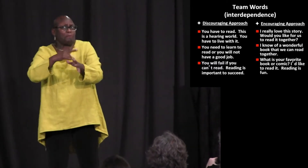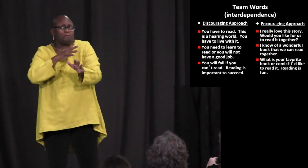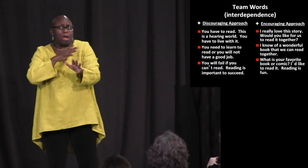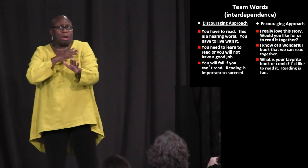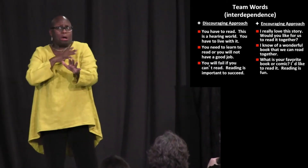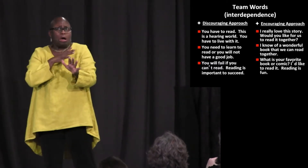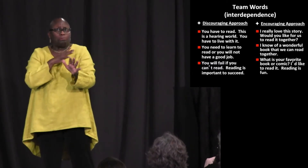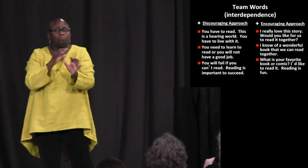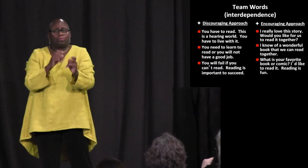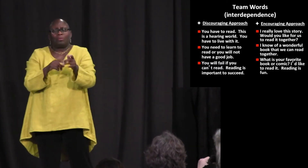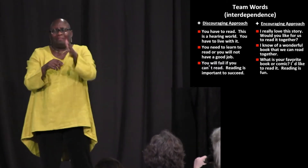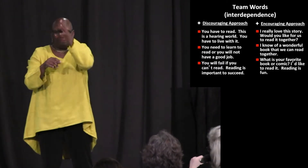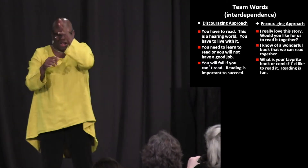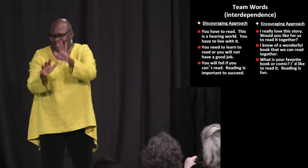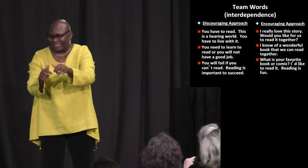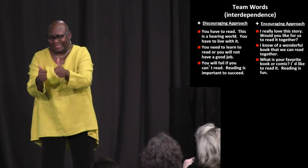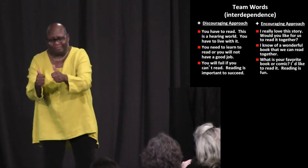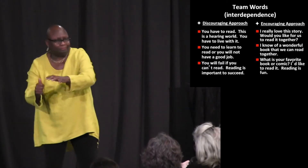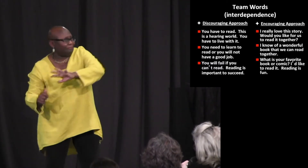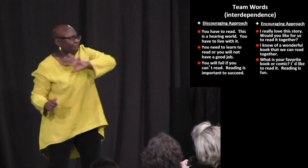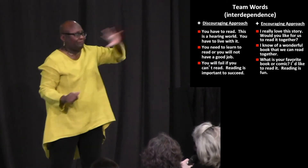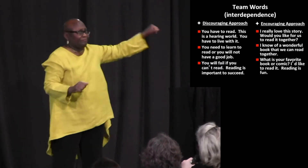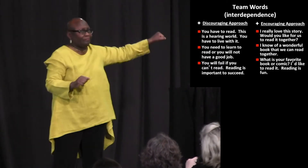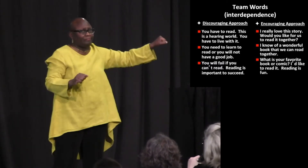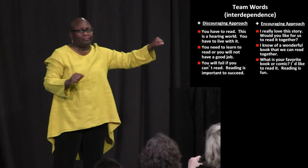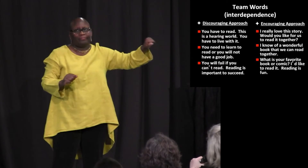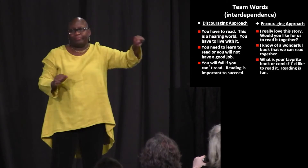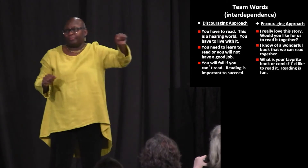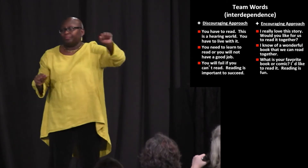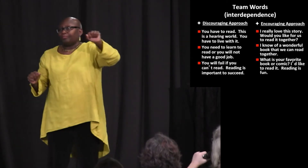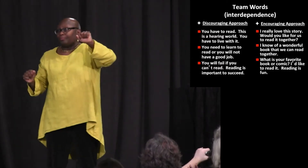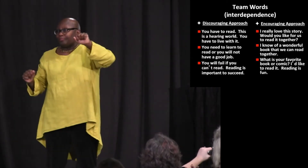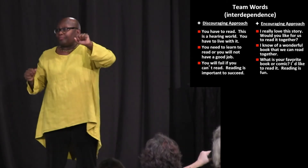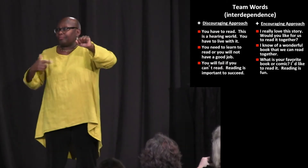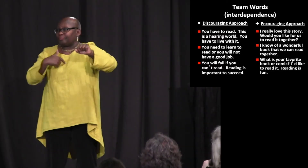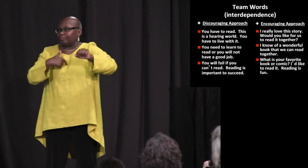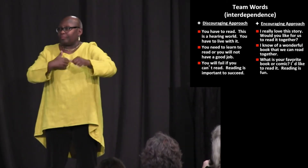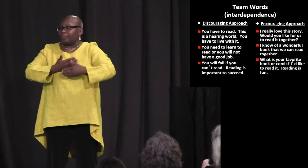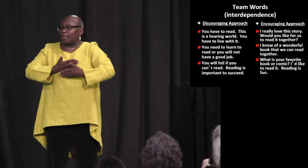and so my father didn't know what to do with me during the day.